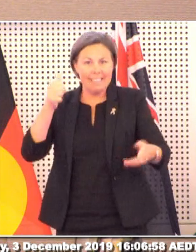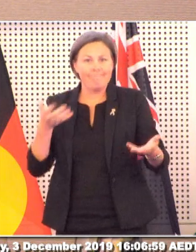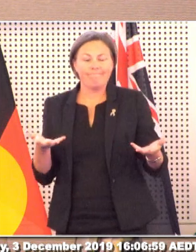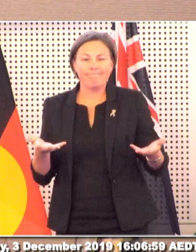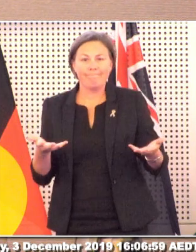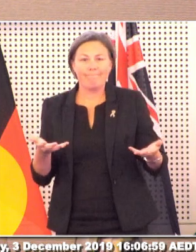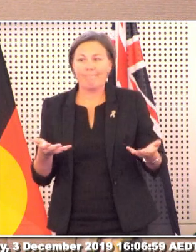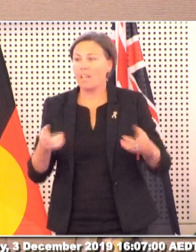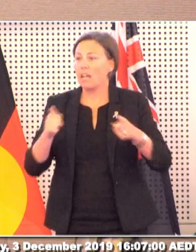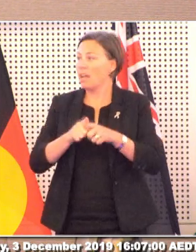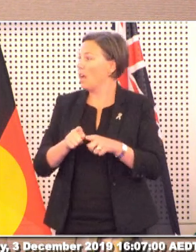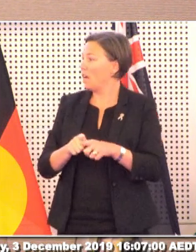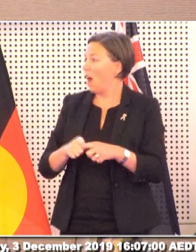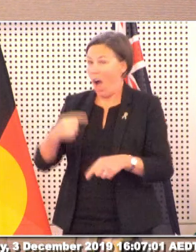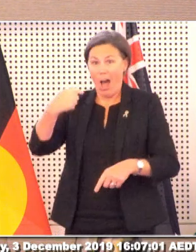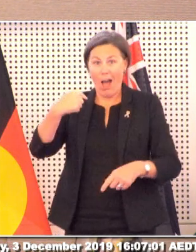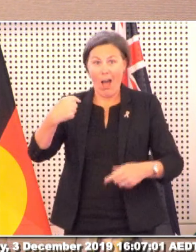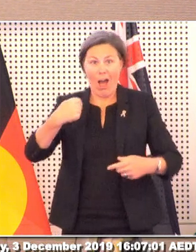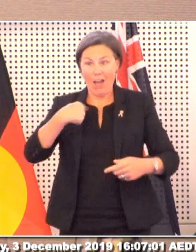myself knows what should be done.